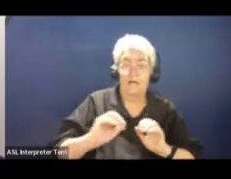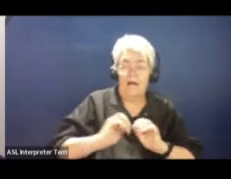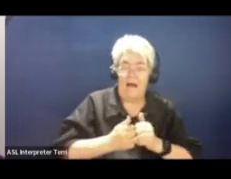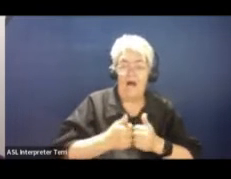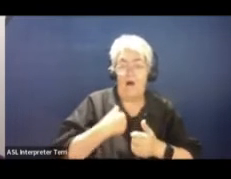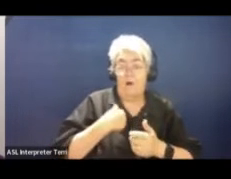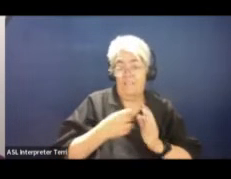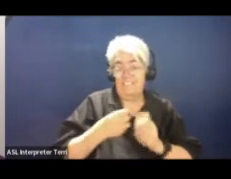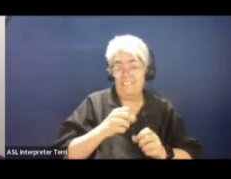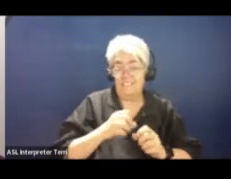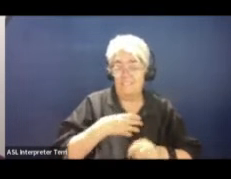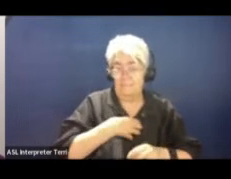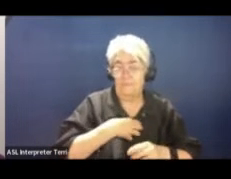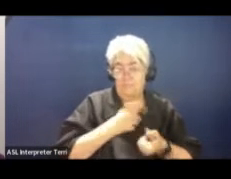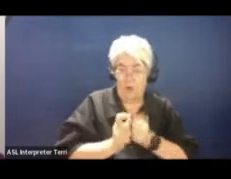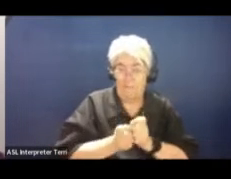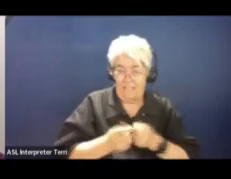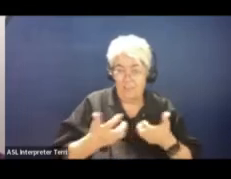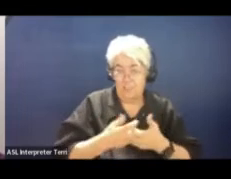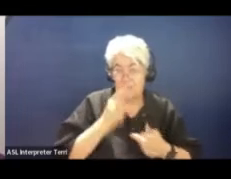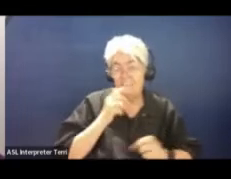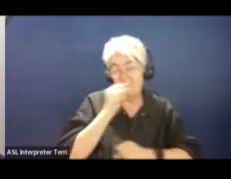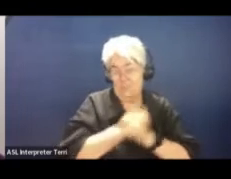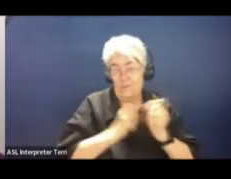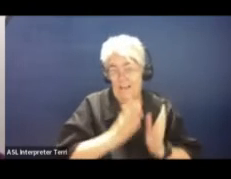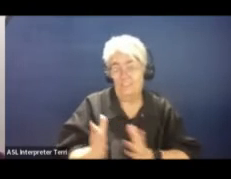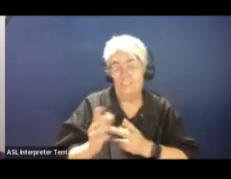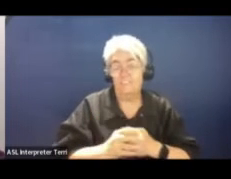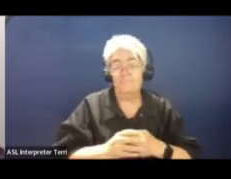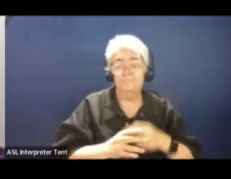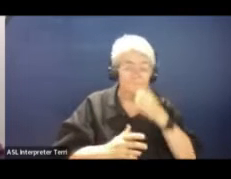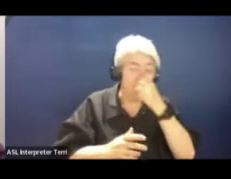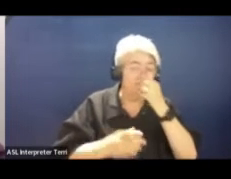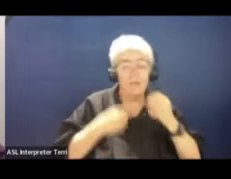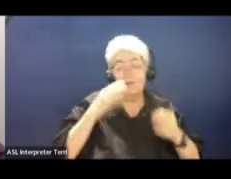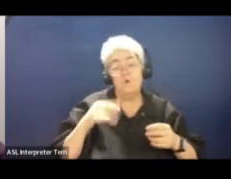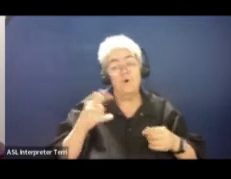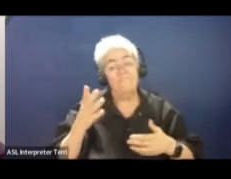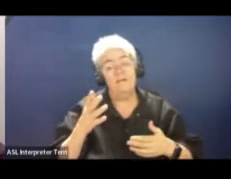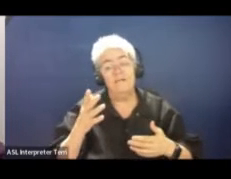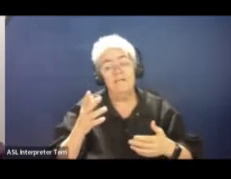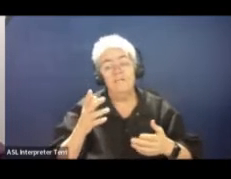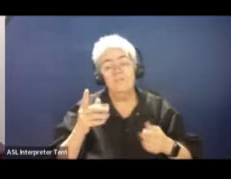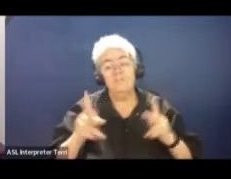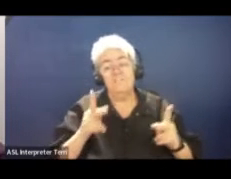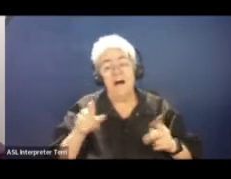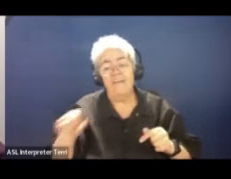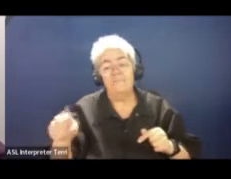and strategies. So, you know, what, you know, I have survivors, their their big end game is that they, they want to